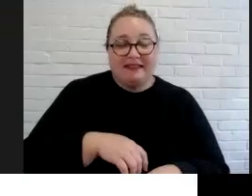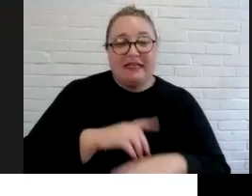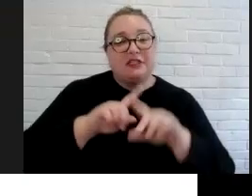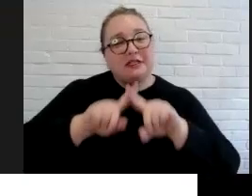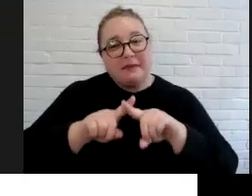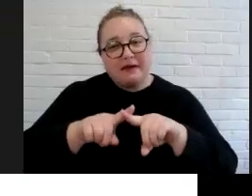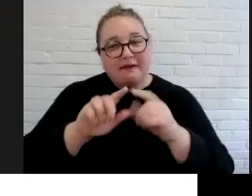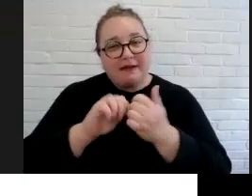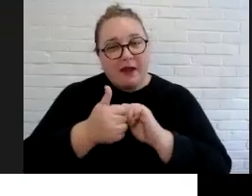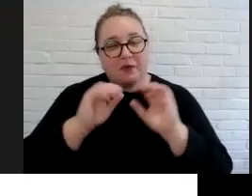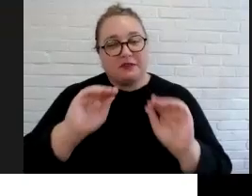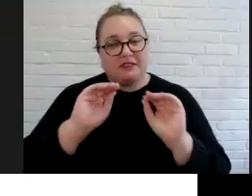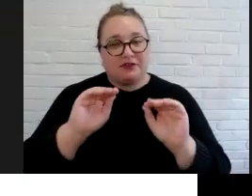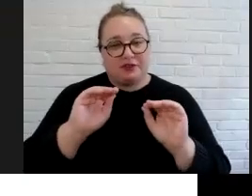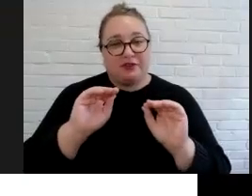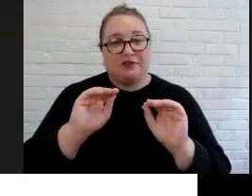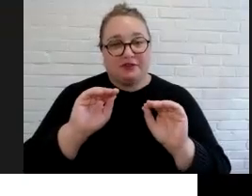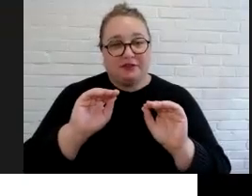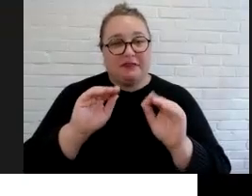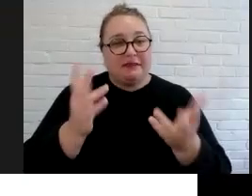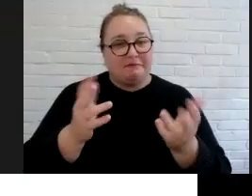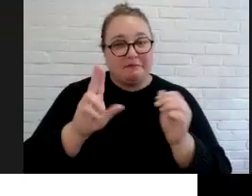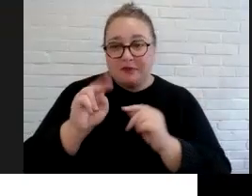by units, by chapters, by week.